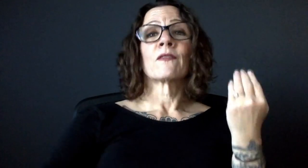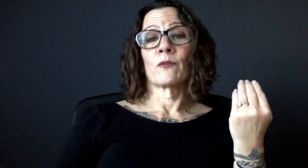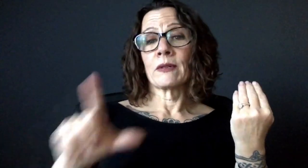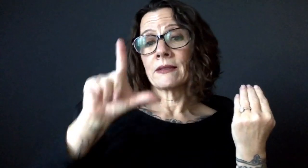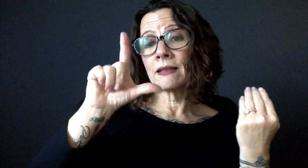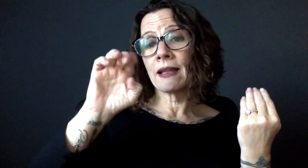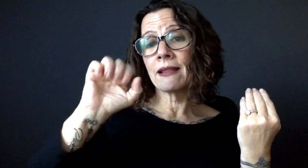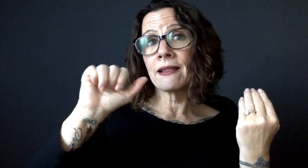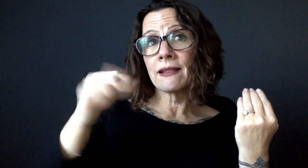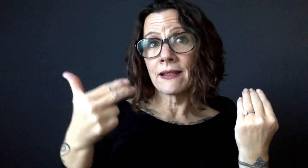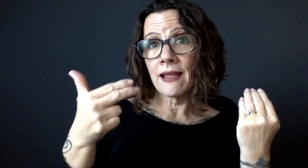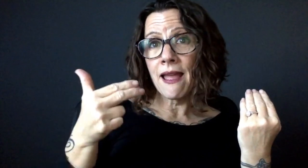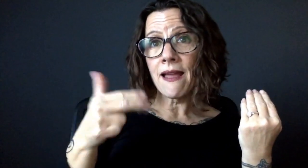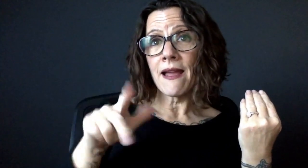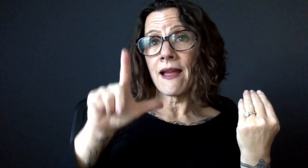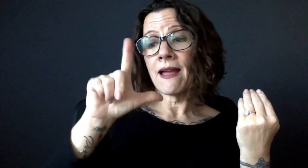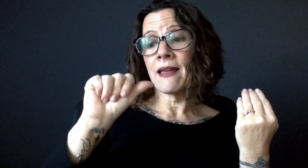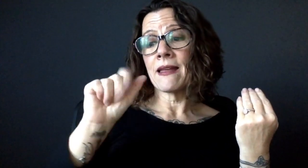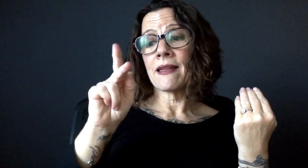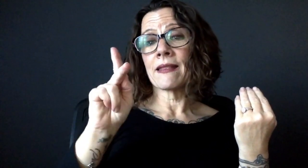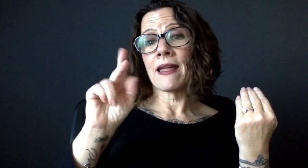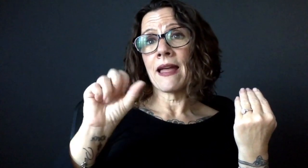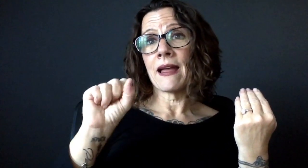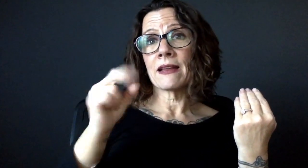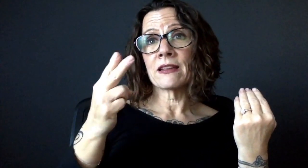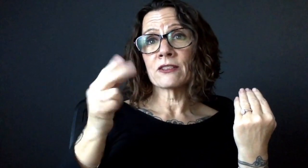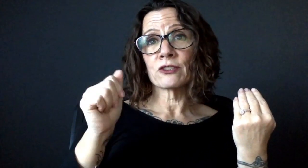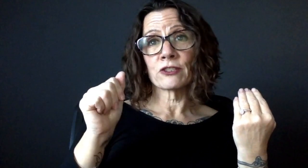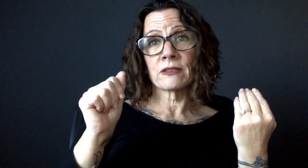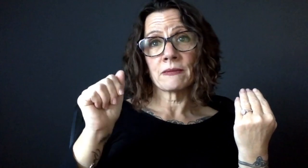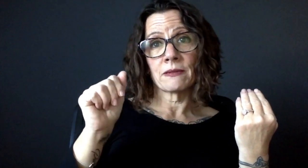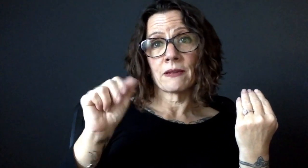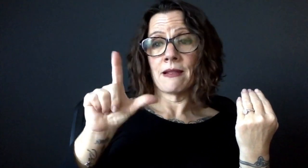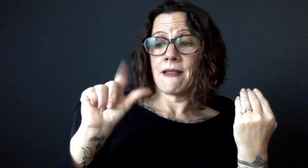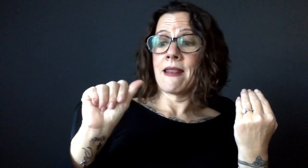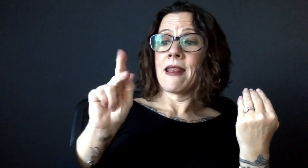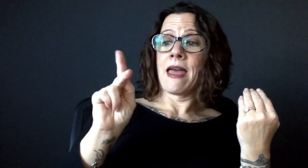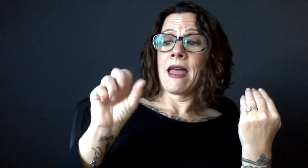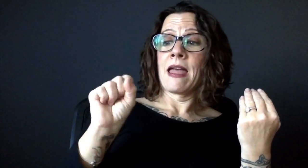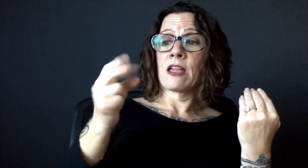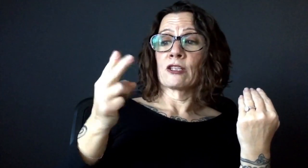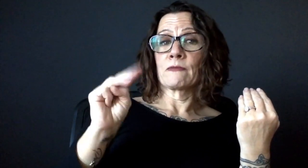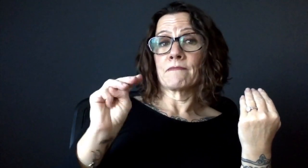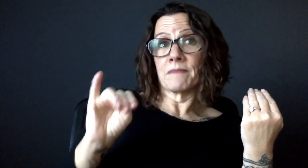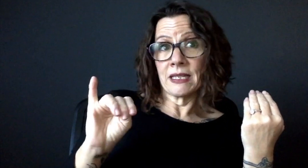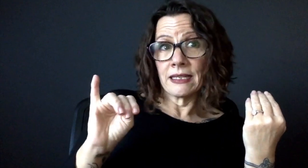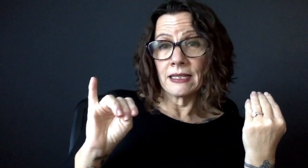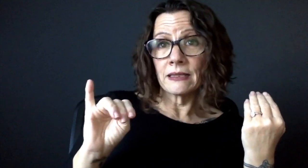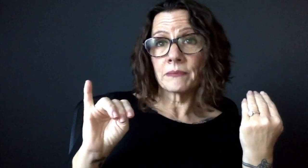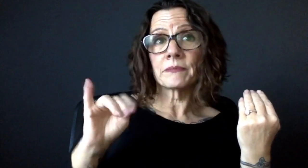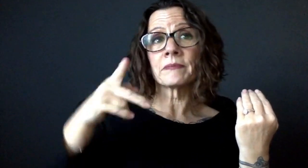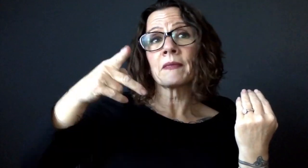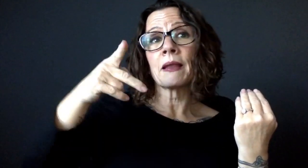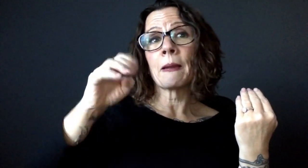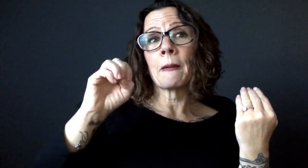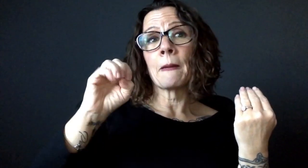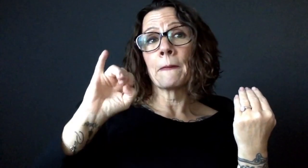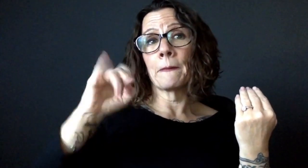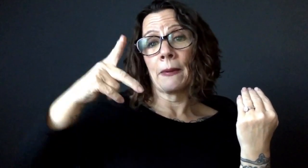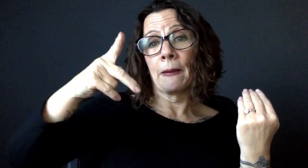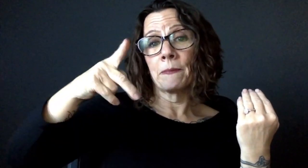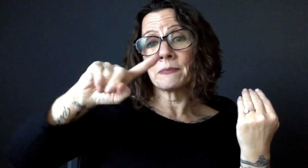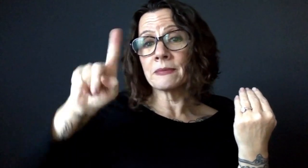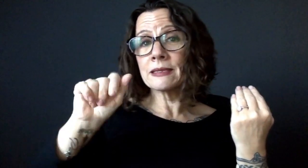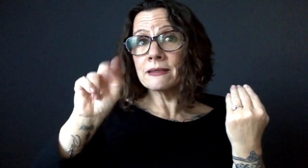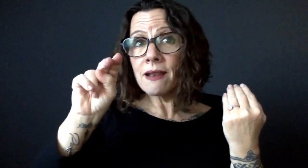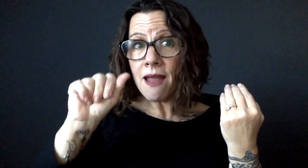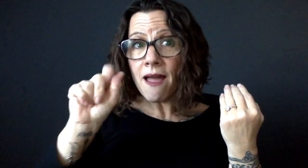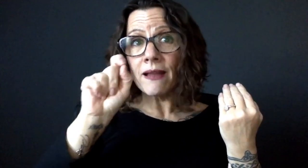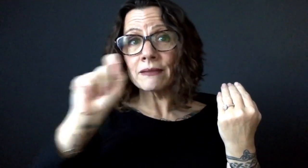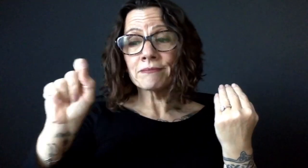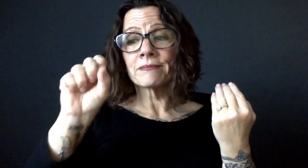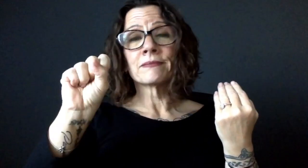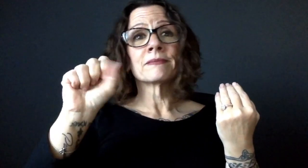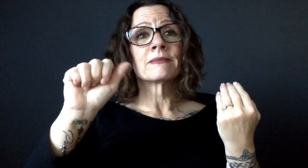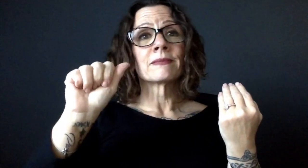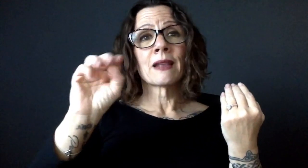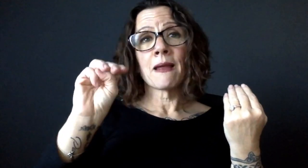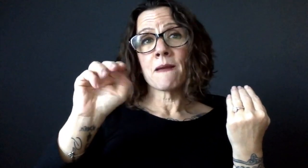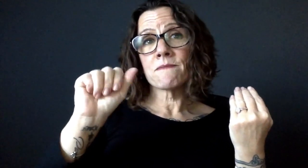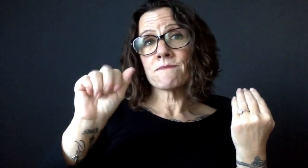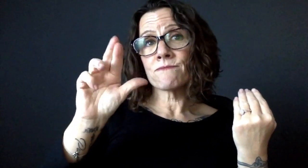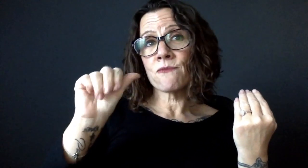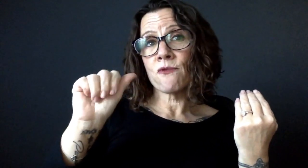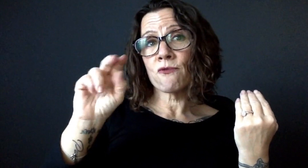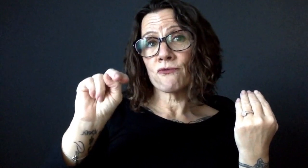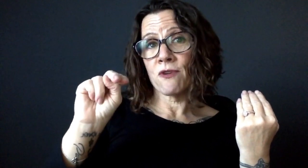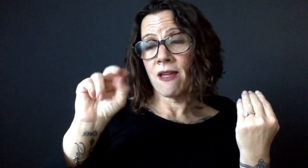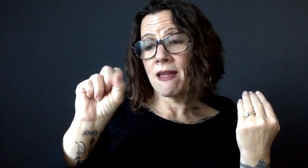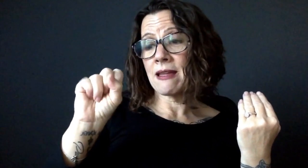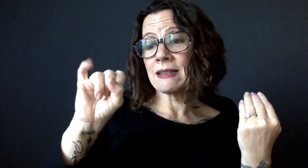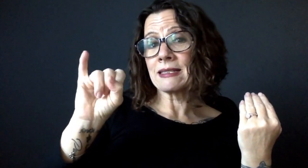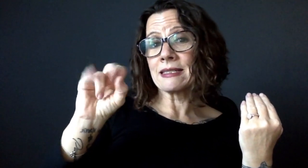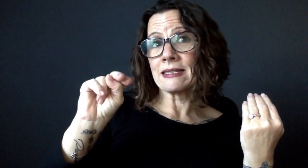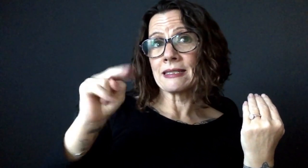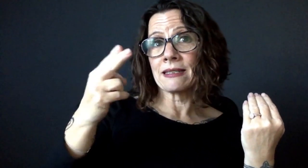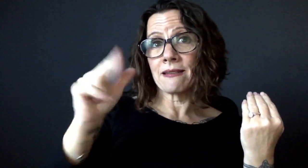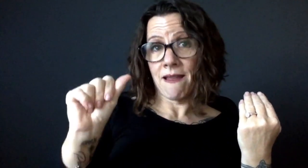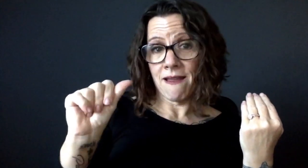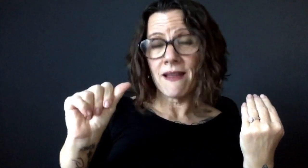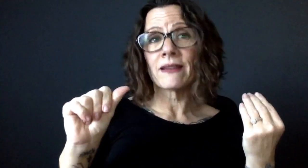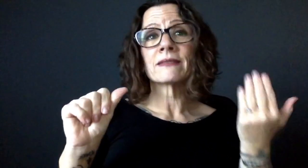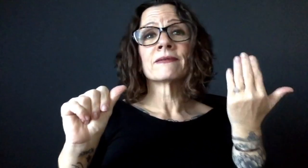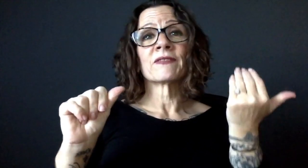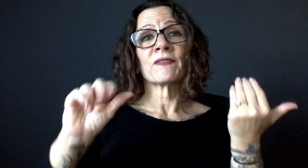Leah Lakshmi Peipzna-Samaransinha,